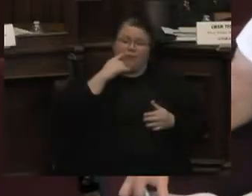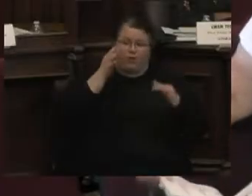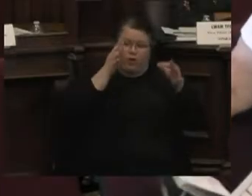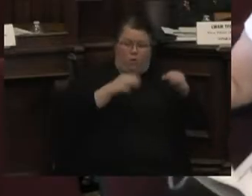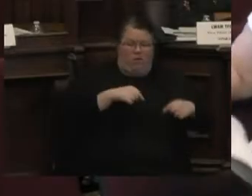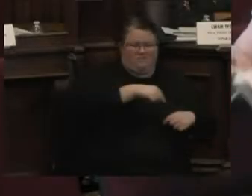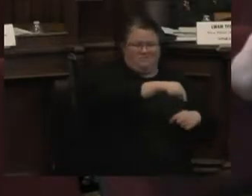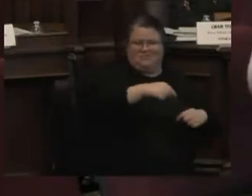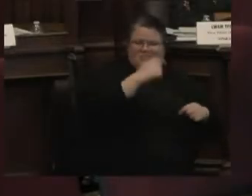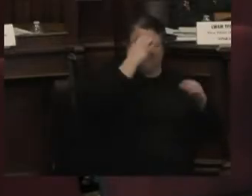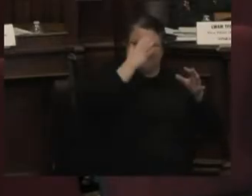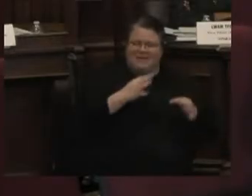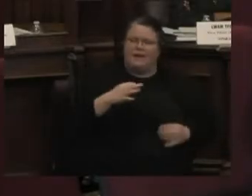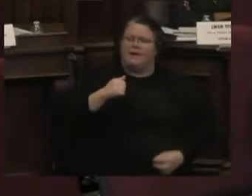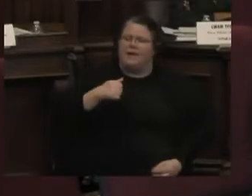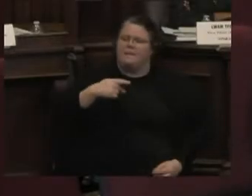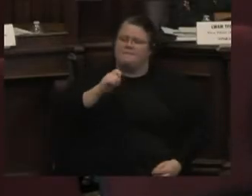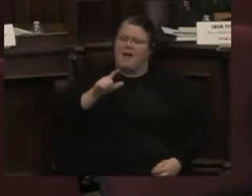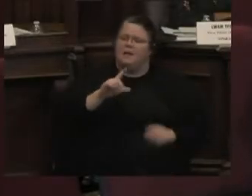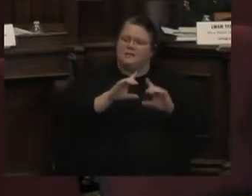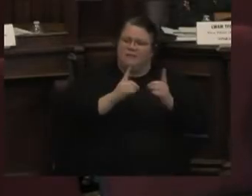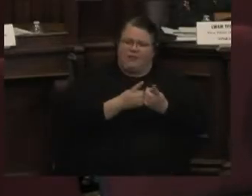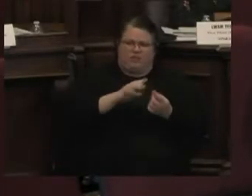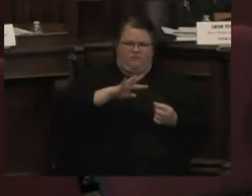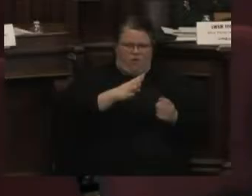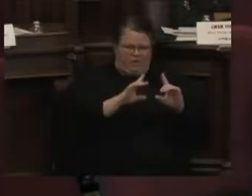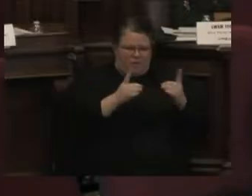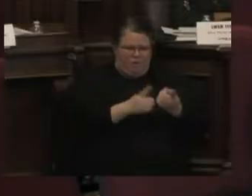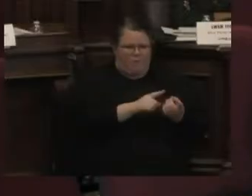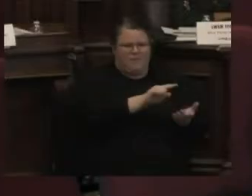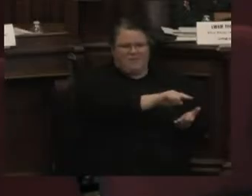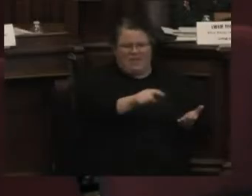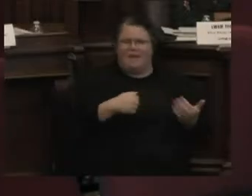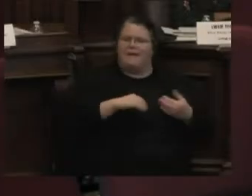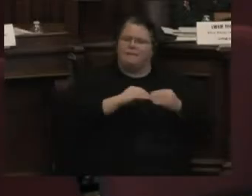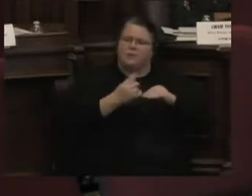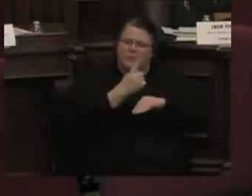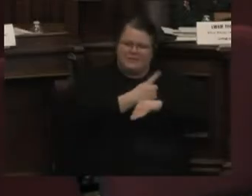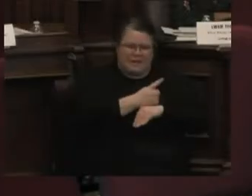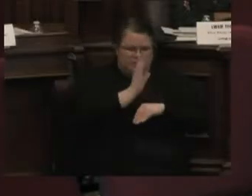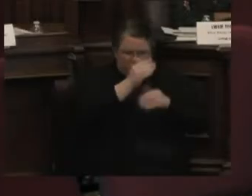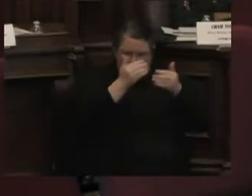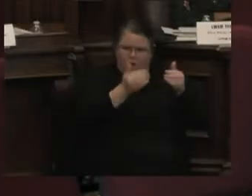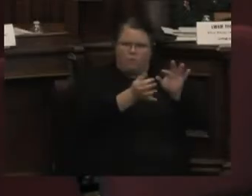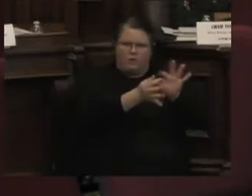motion that they filed. We're waiting for the court to decide